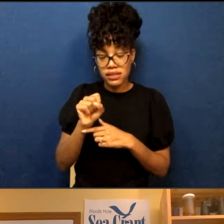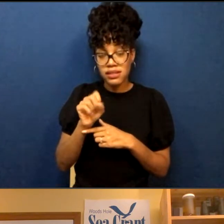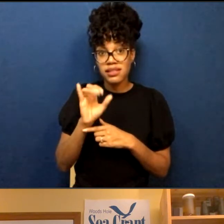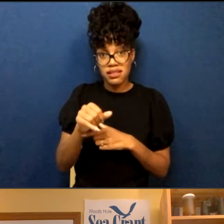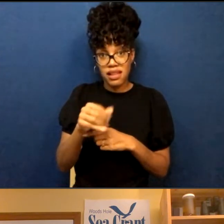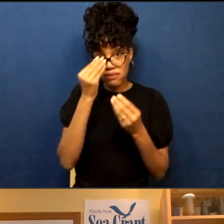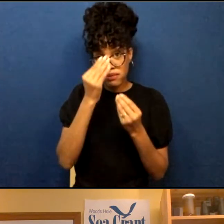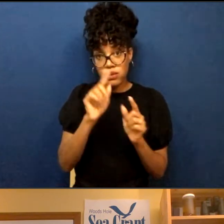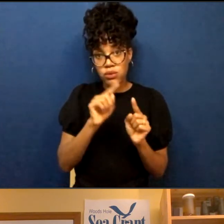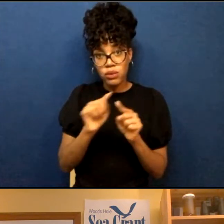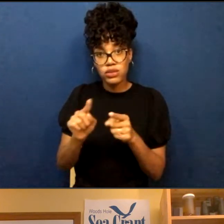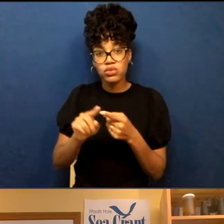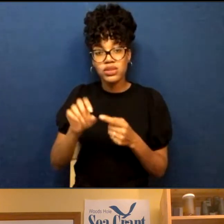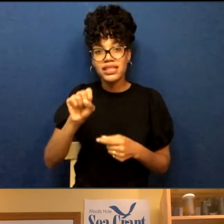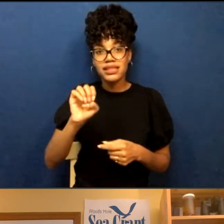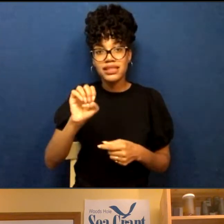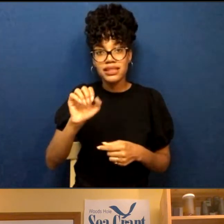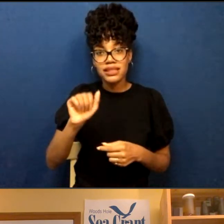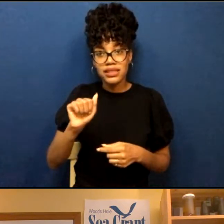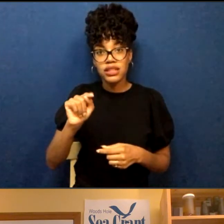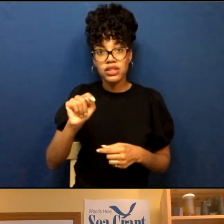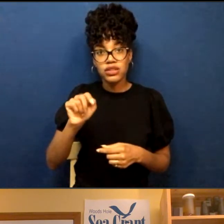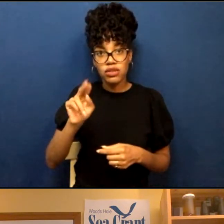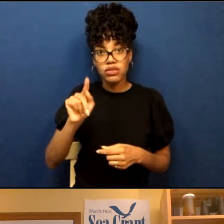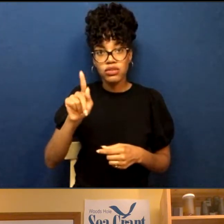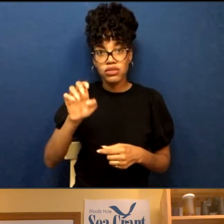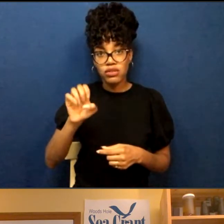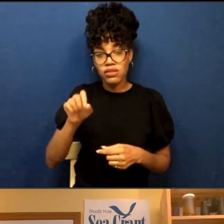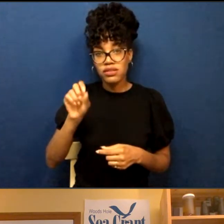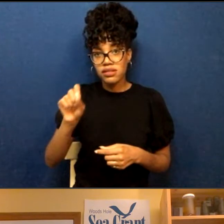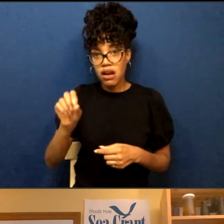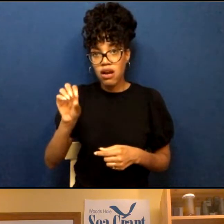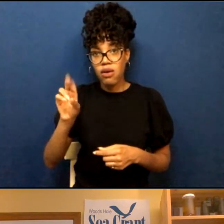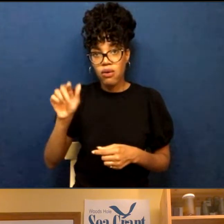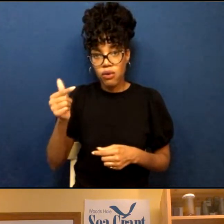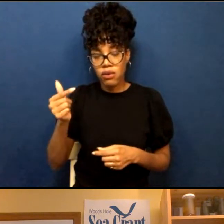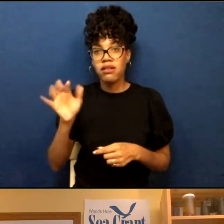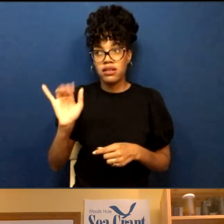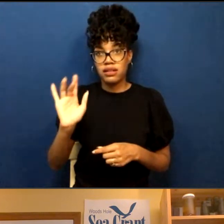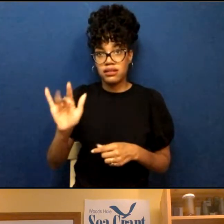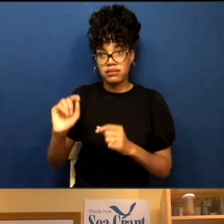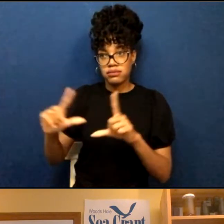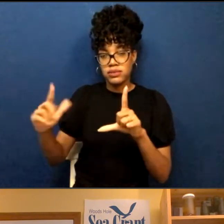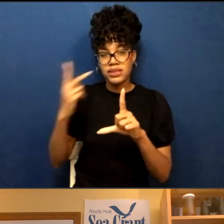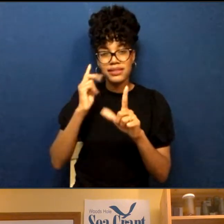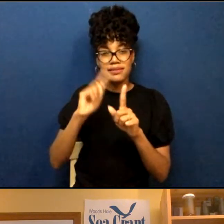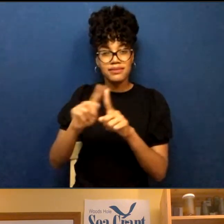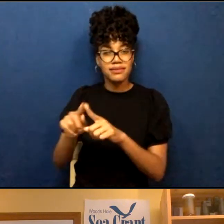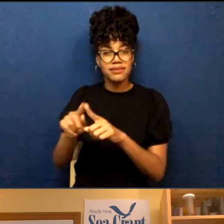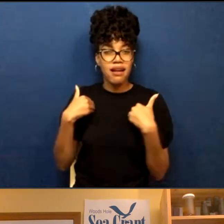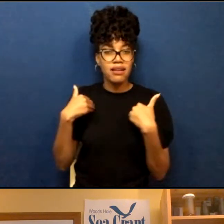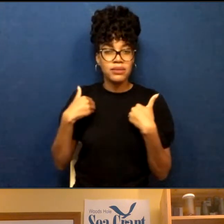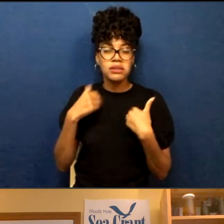And they're actually several different animals that are featured on that website, not just sea turtles and albatrosses.